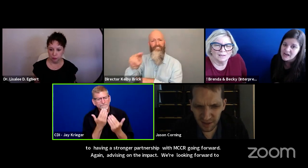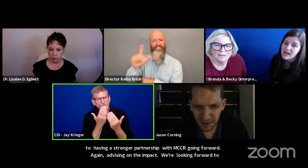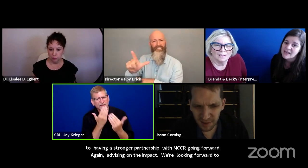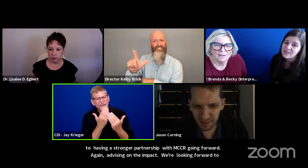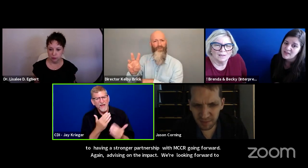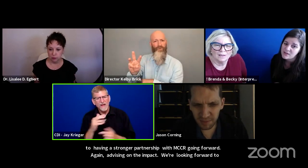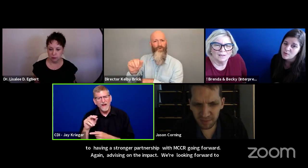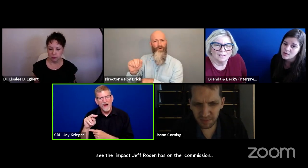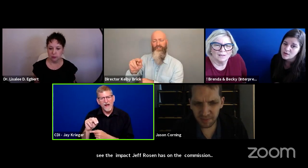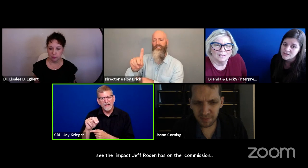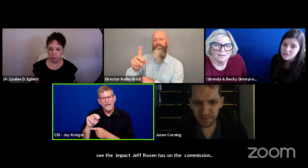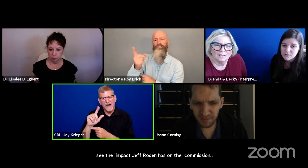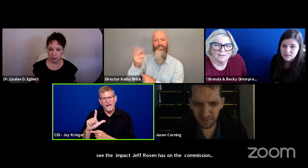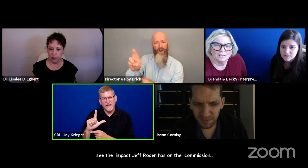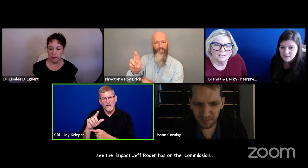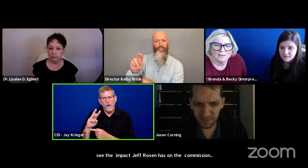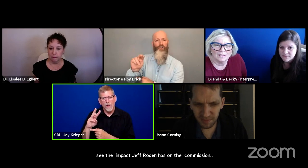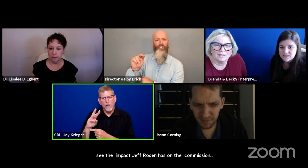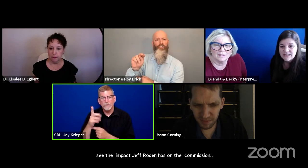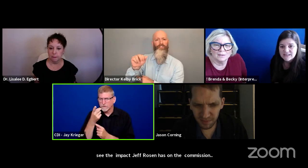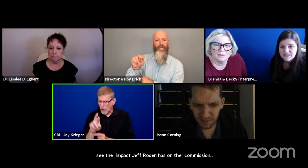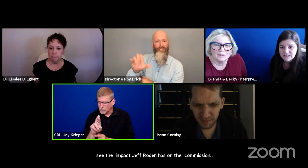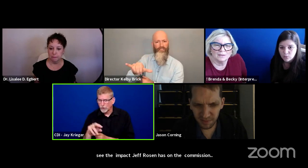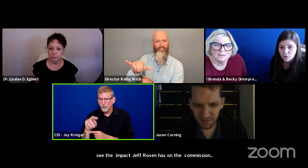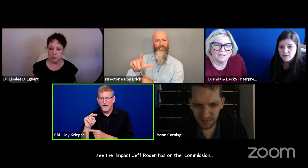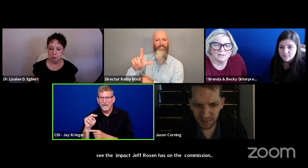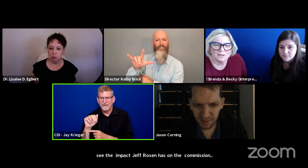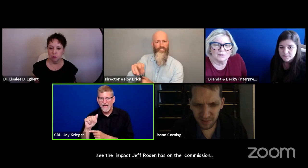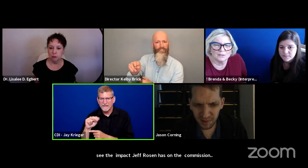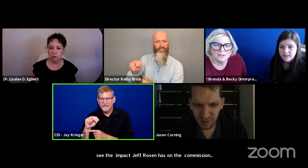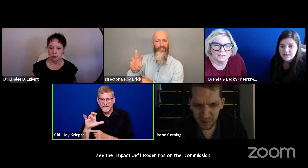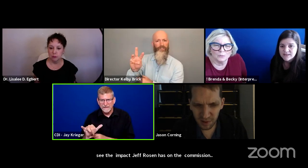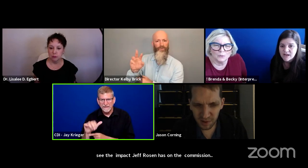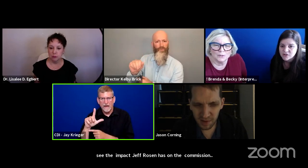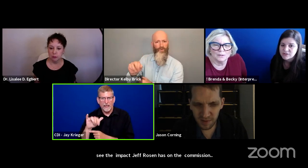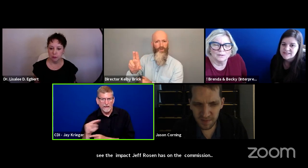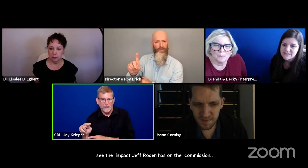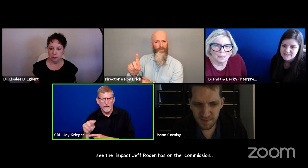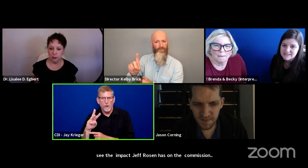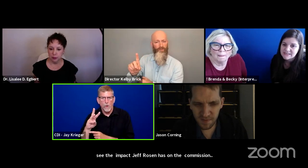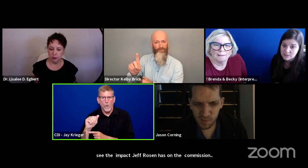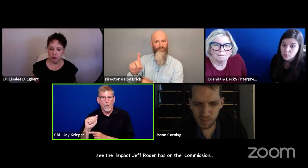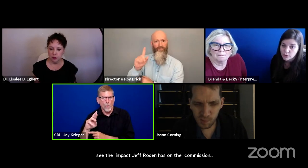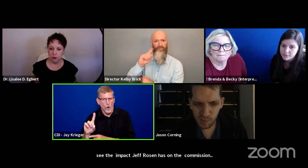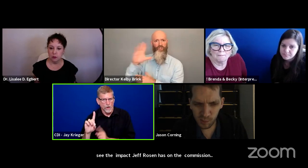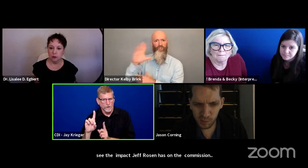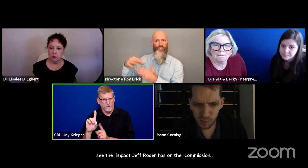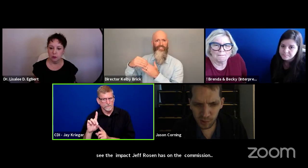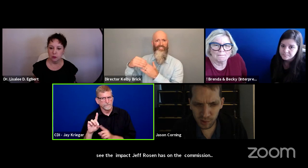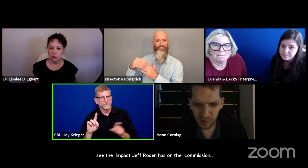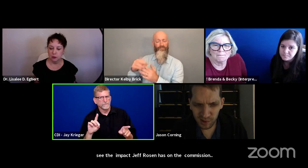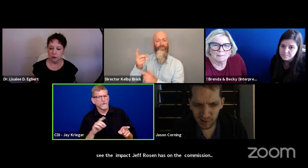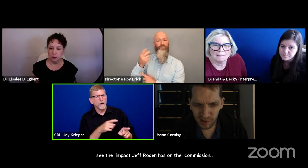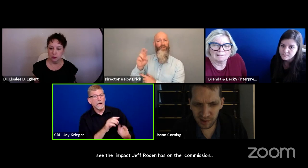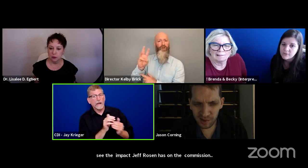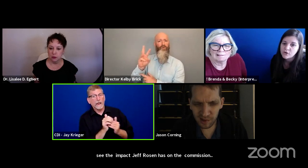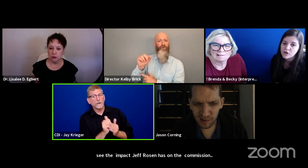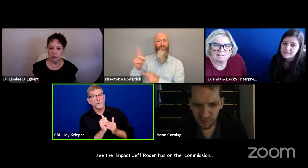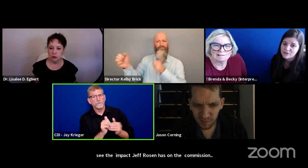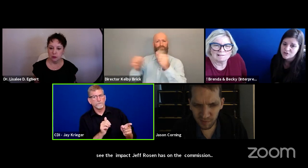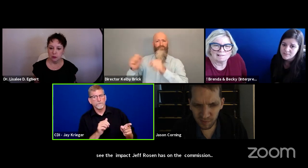Thank you also to Nancy Lynn Ward for her leadership.